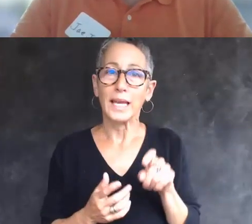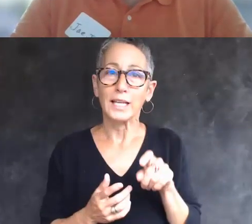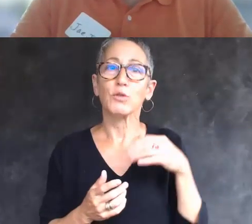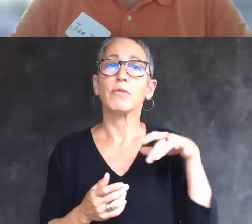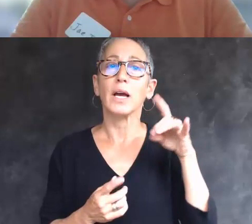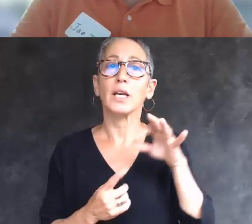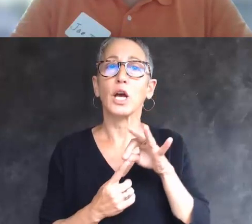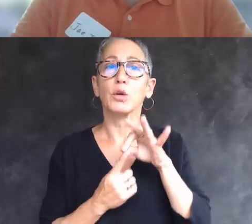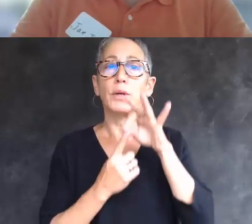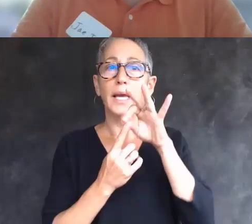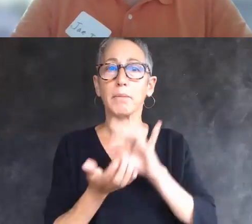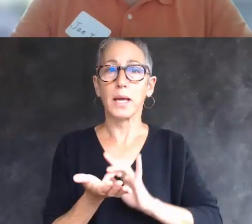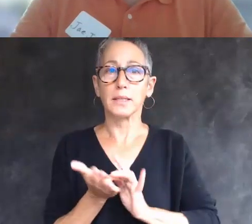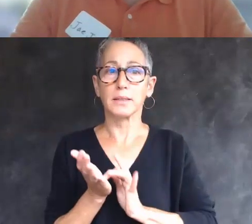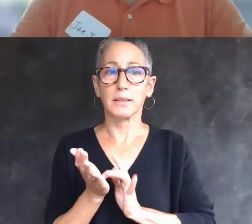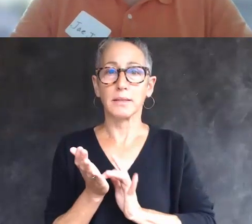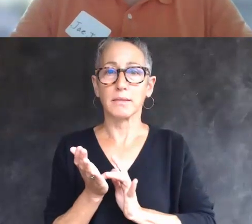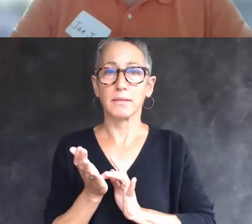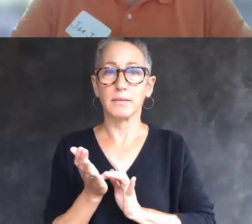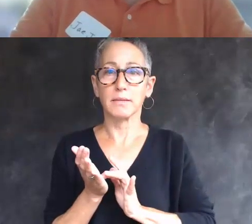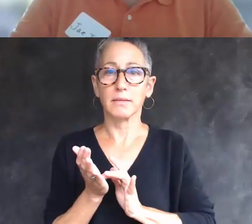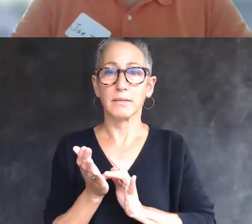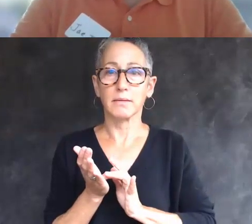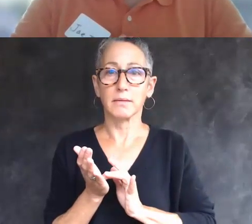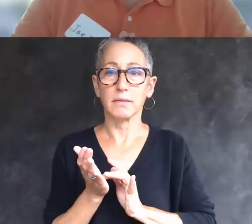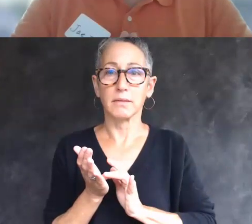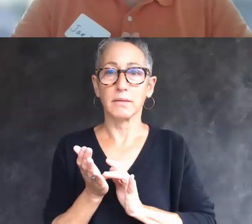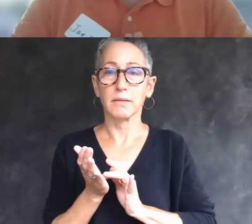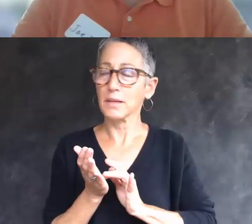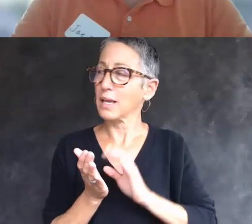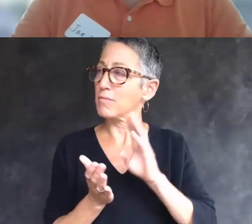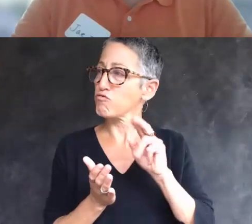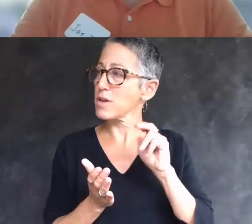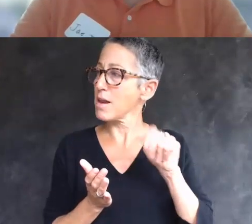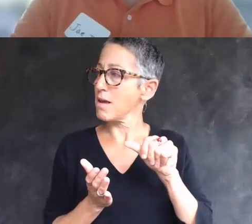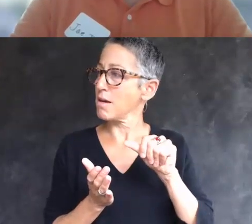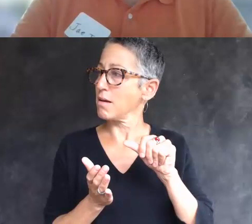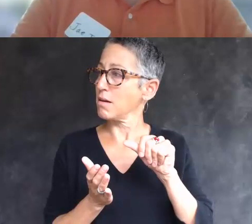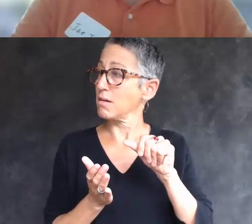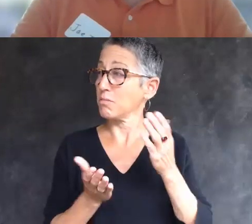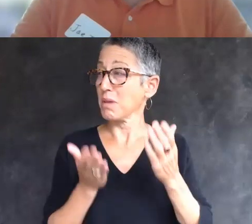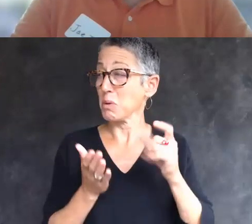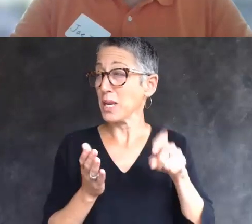that does not require immediate shifting. Briana said we're going to be fighting this fight to the world ends. And I believe in it,